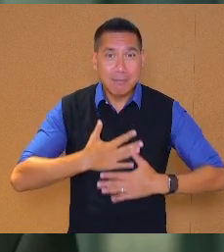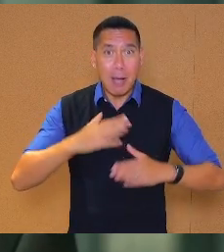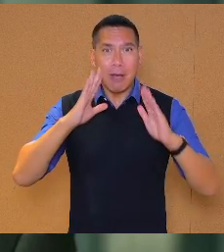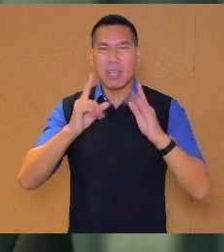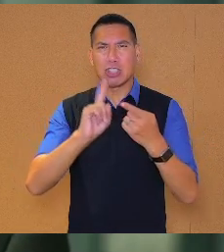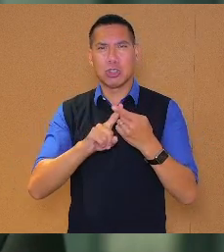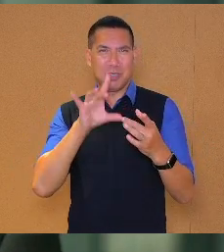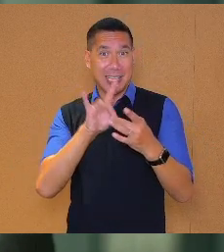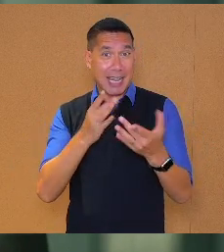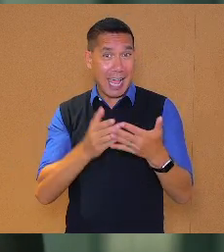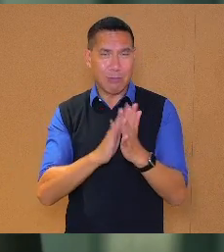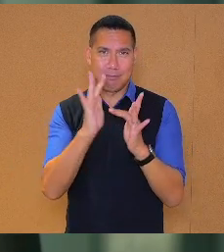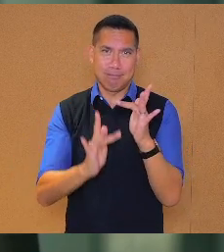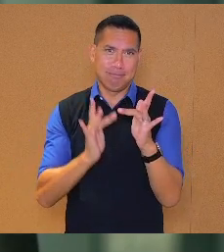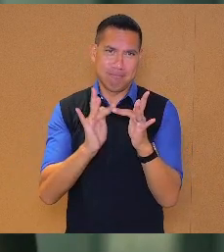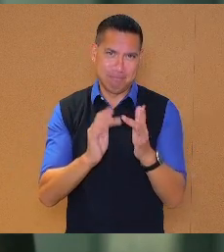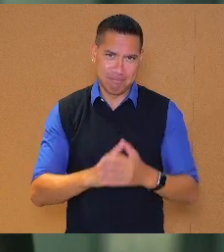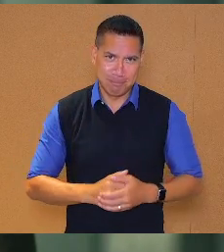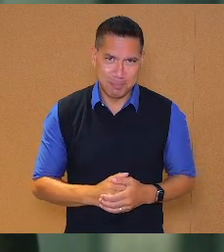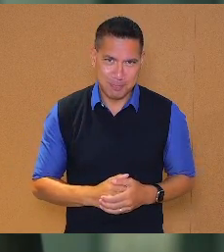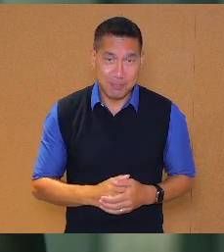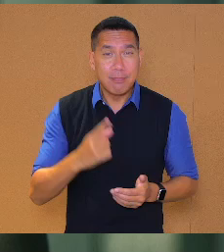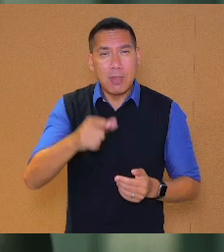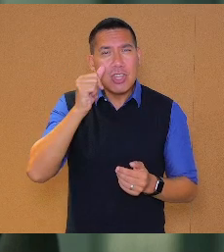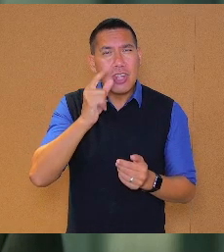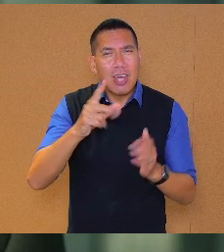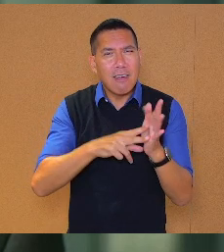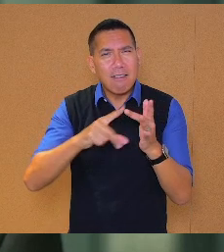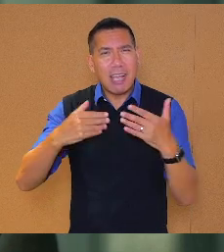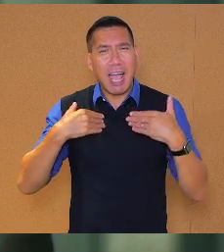excellence of health promotion across Victoria in person, it is amazing we can still be together virtually. As you will be aware, VicHealth has a long history of working